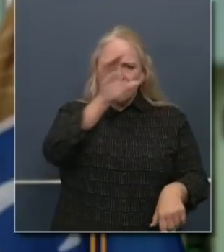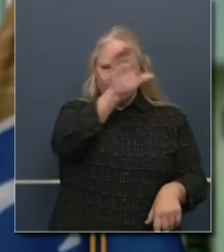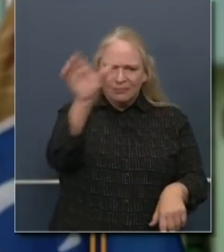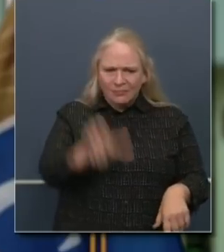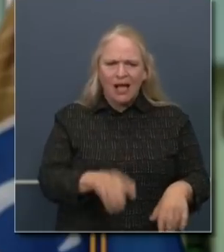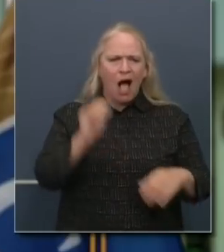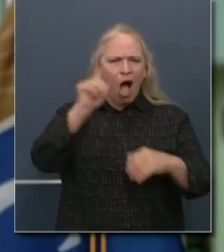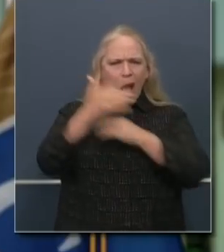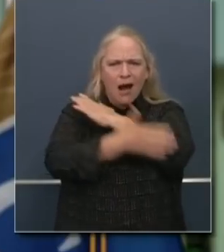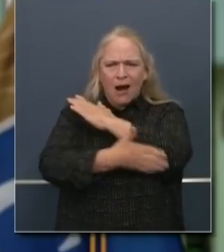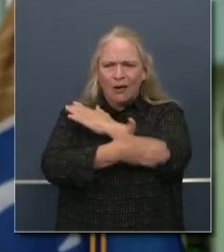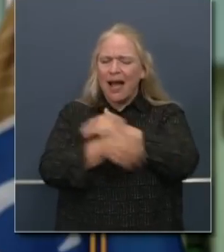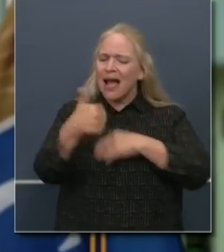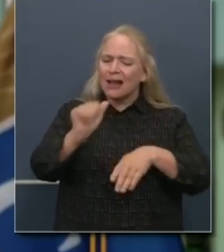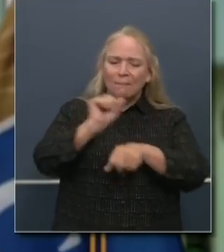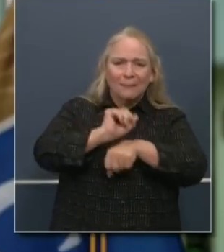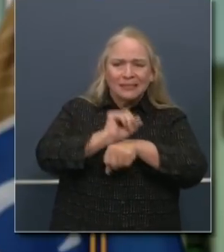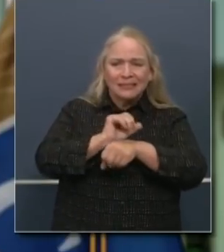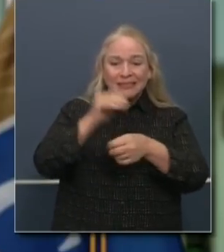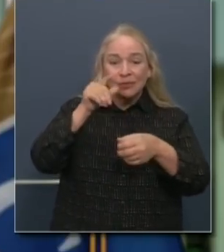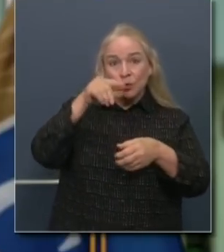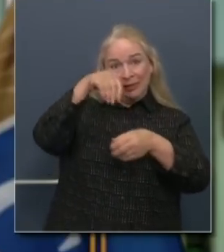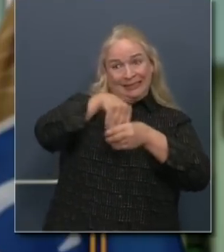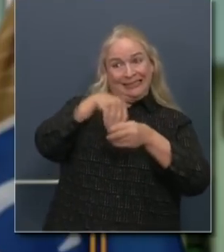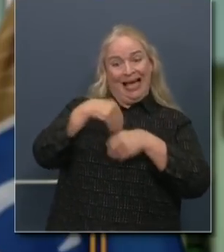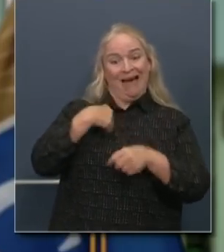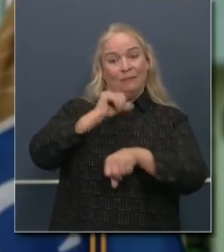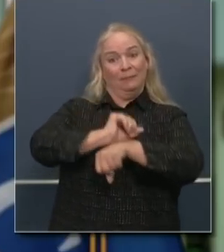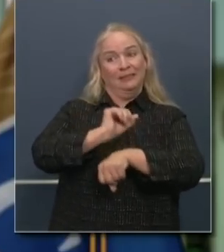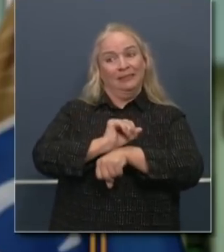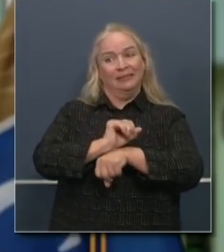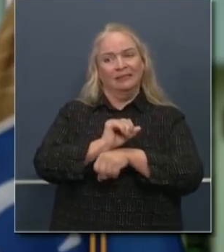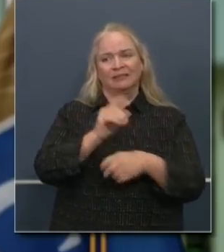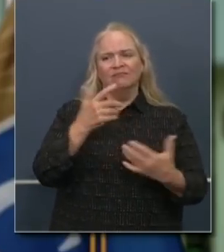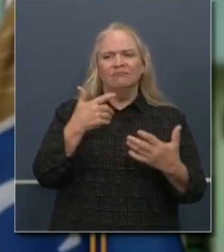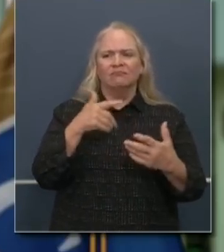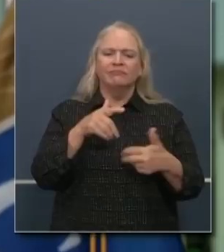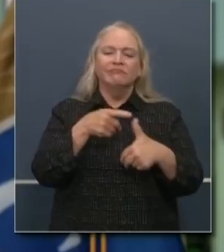RATHER EFFECTIVE TODAY WE'RE REQUIRING ALL COUNTIES TO CLOSE